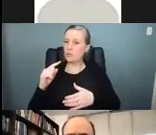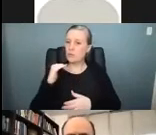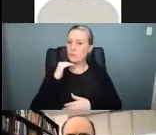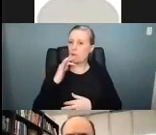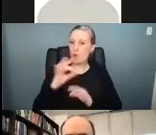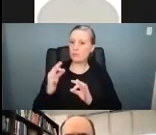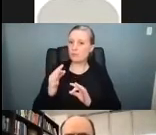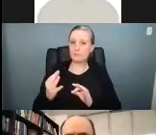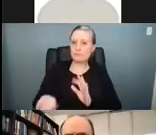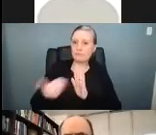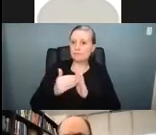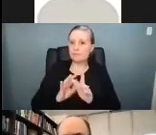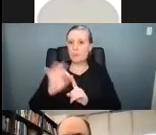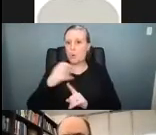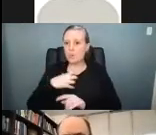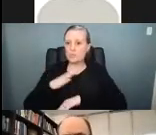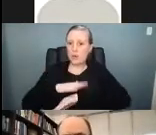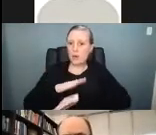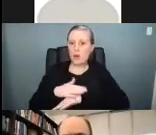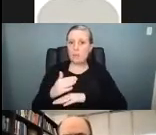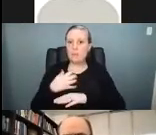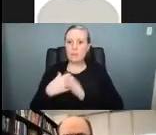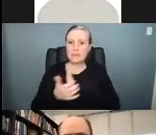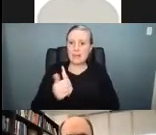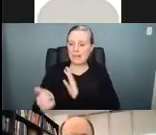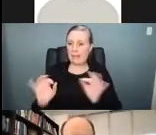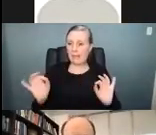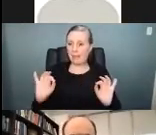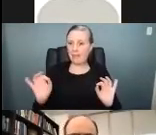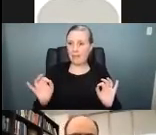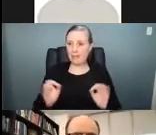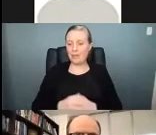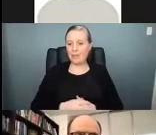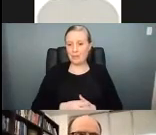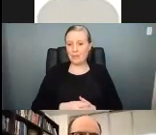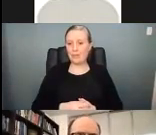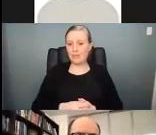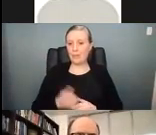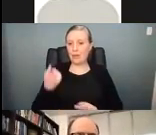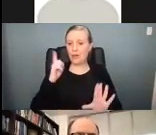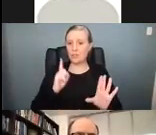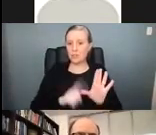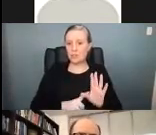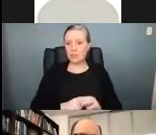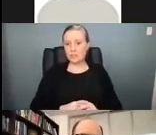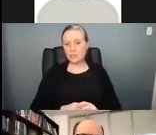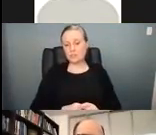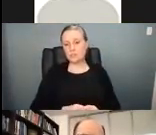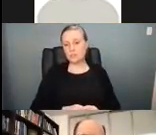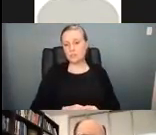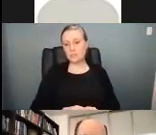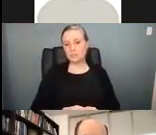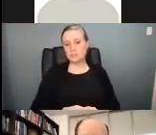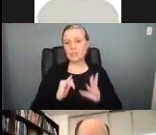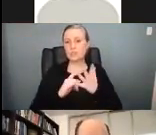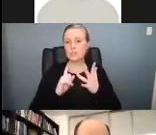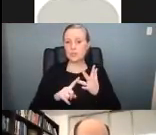skills or upgrading their access through the course of last year. So while there was clearly